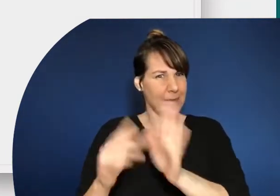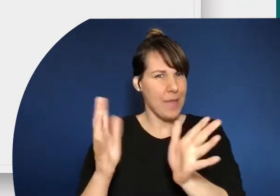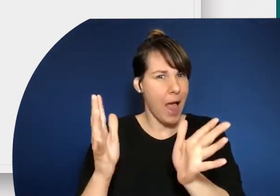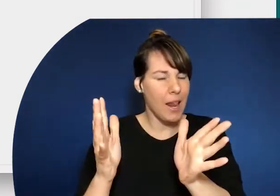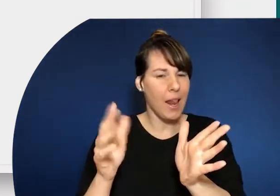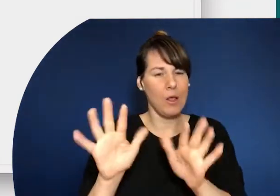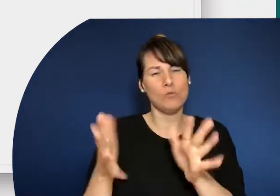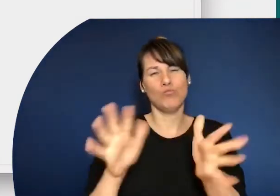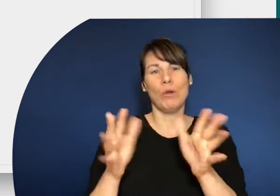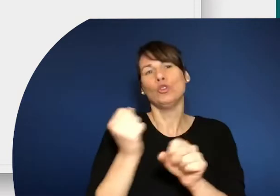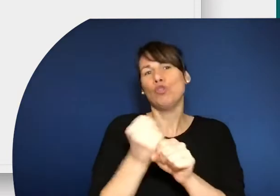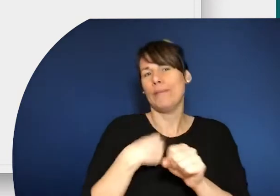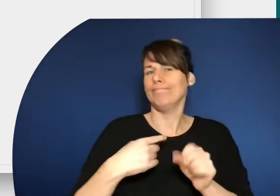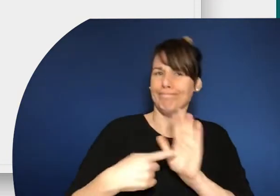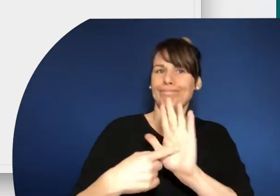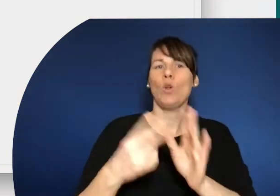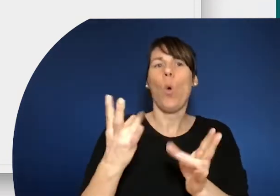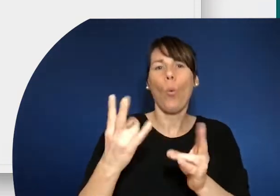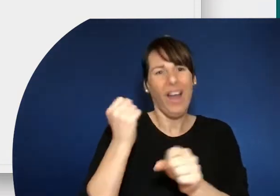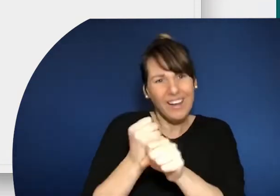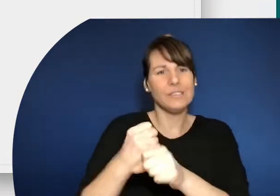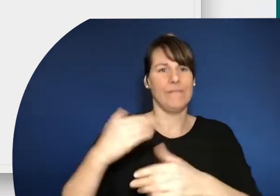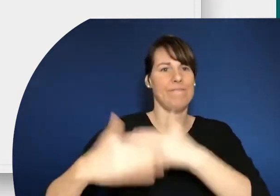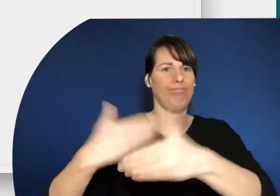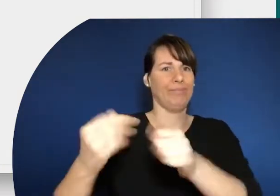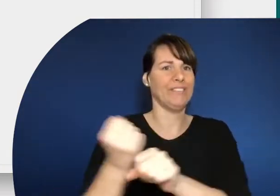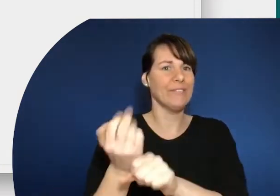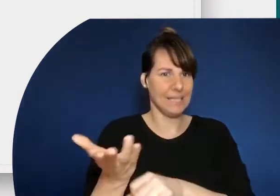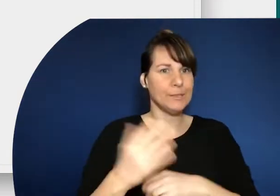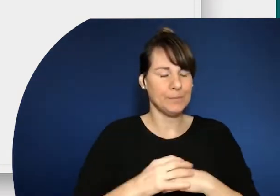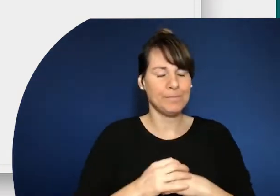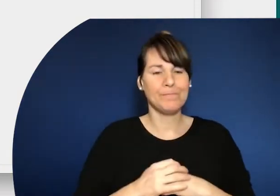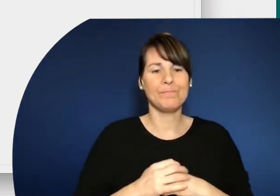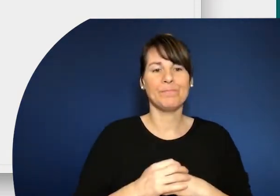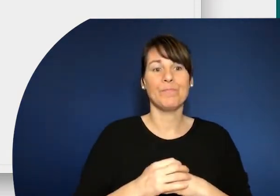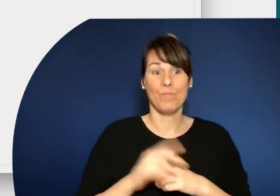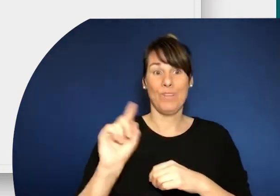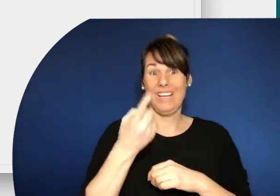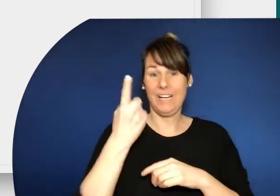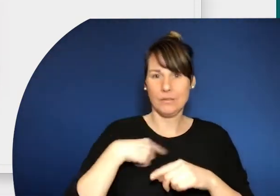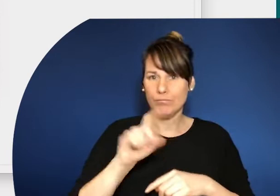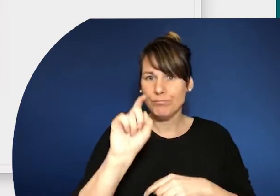but I will still show how it works. Again, the first thing that I do is to define domain.